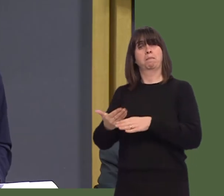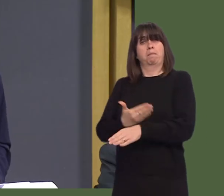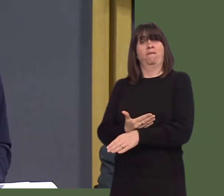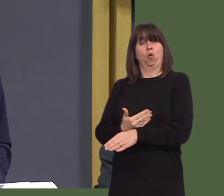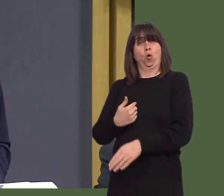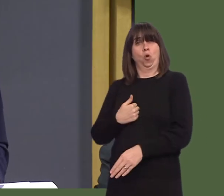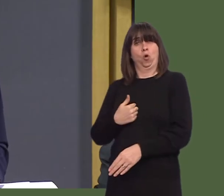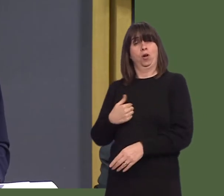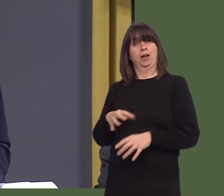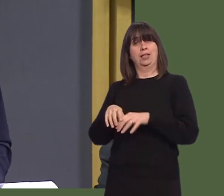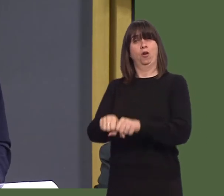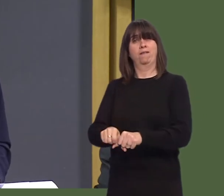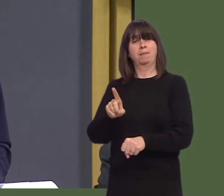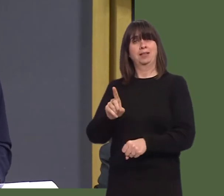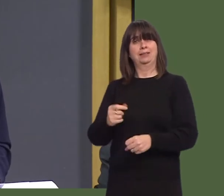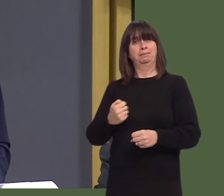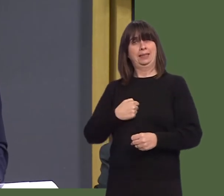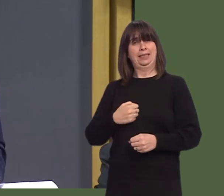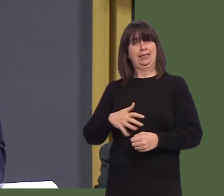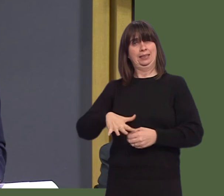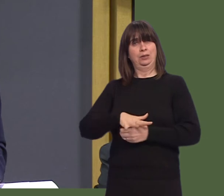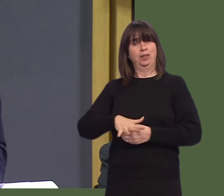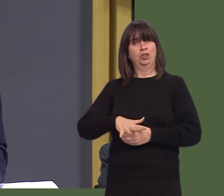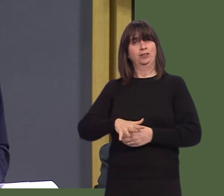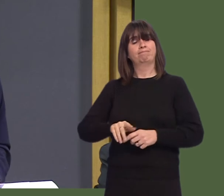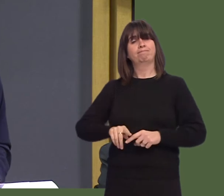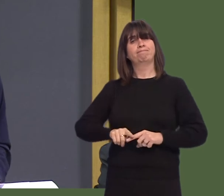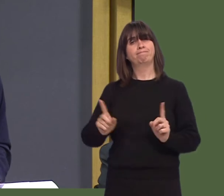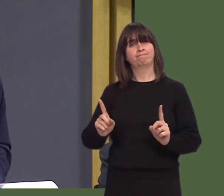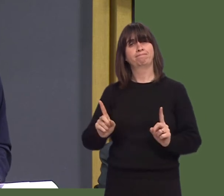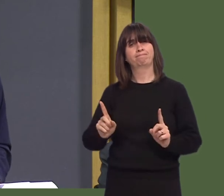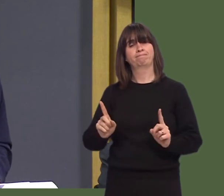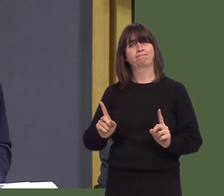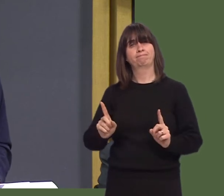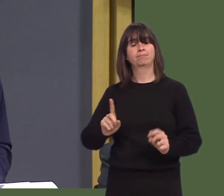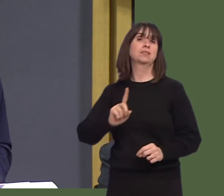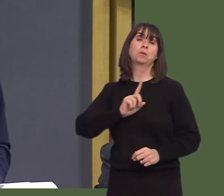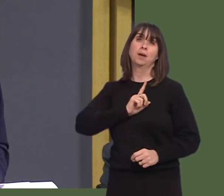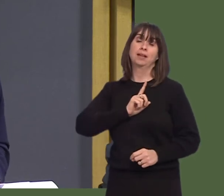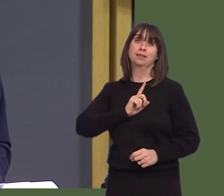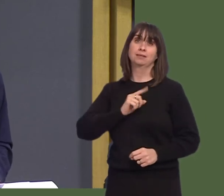question, please? Caroline Jones AM: óyesóis already produced in Bridgend, in my region. We should be building a high-tech cluster around Pencoed, and lower tax is the catalyst we need. First Minister, what discussions have you had with your colleague the finance Secretary